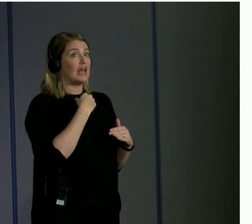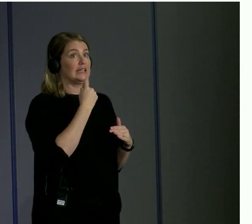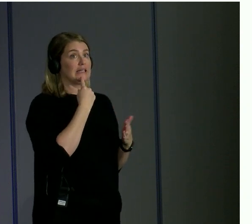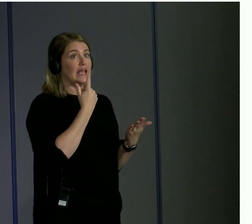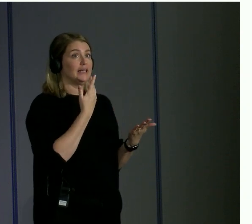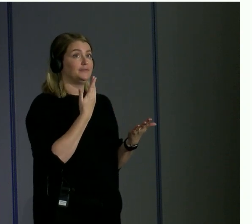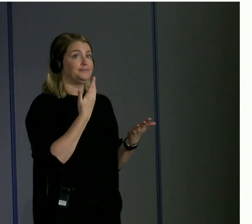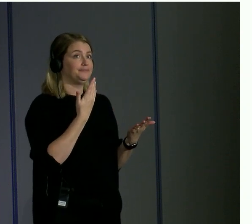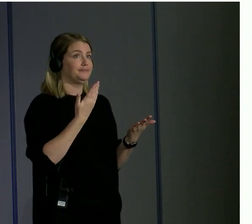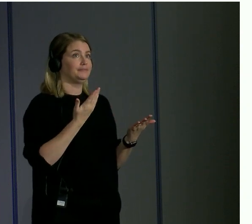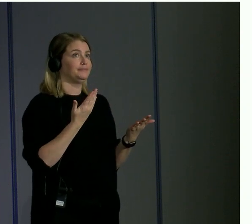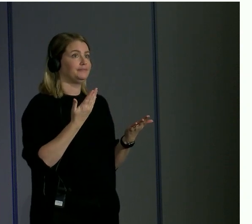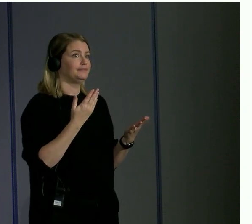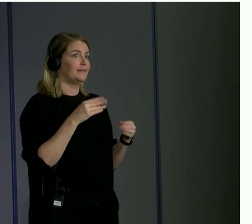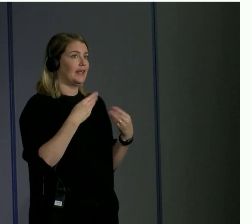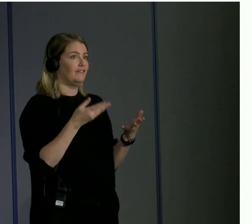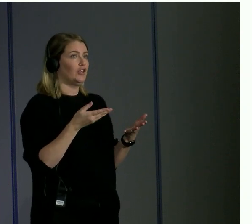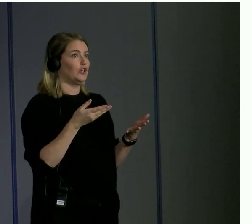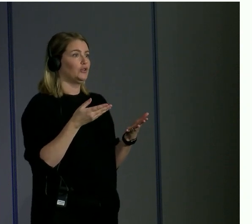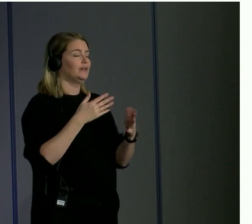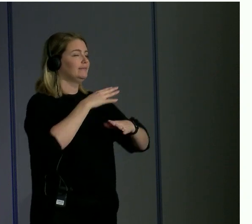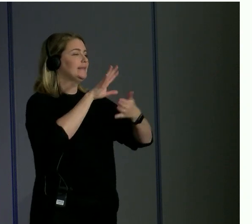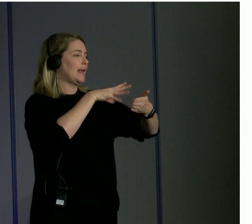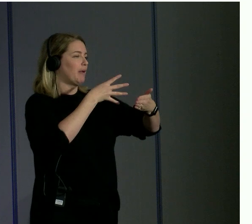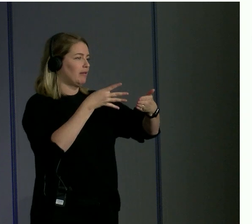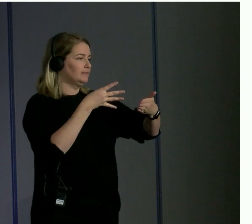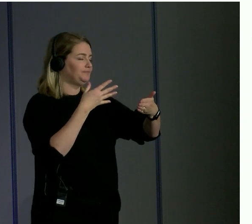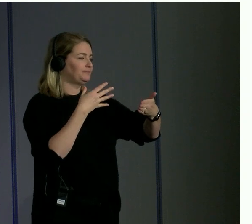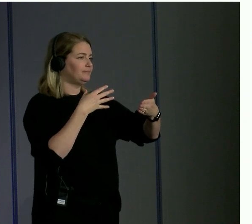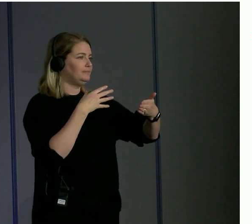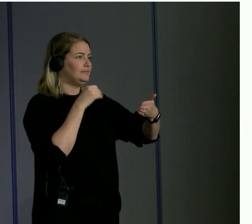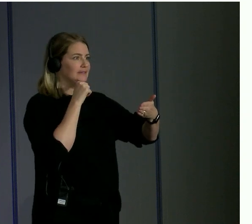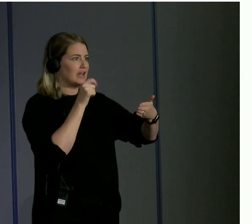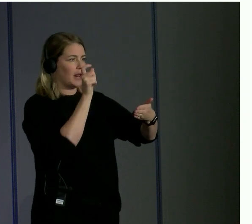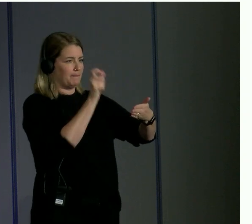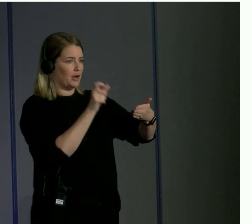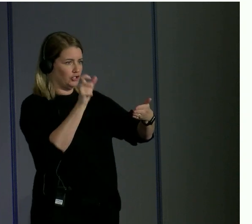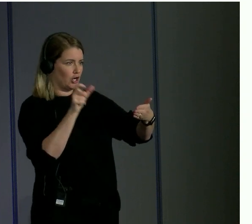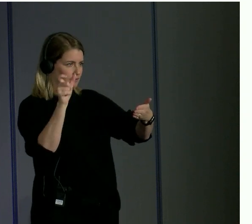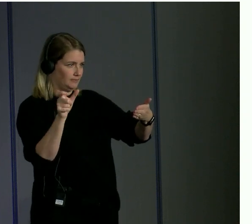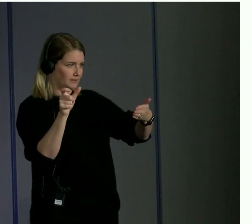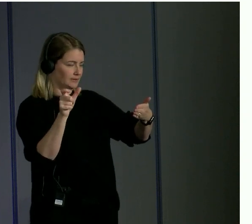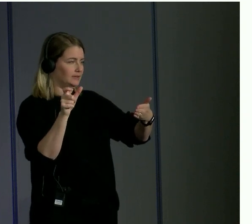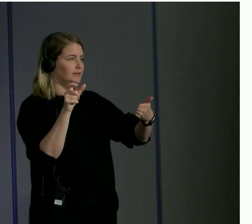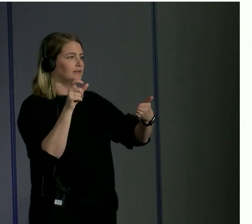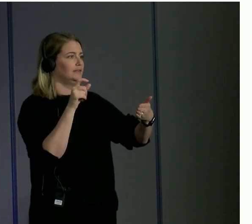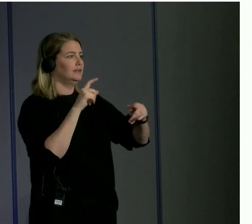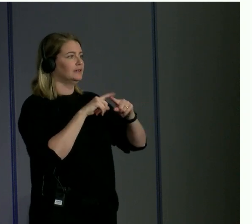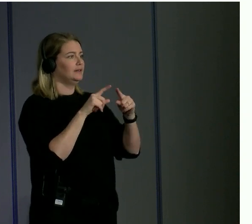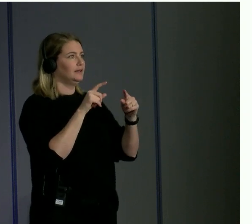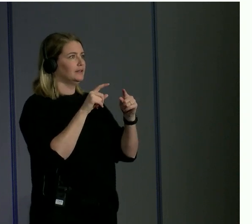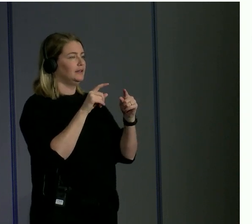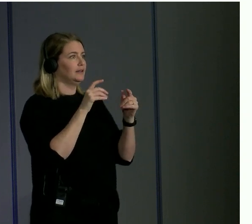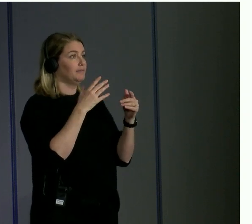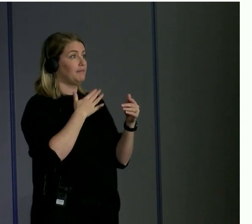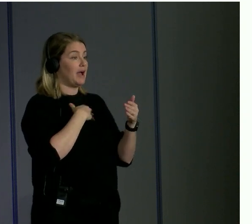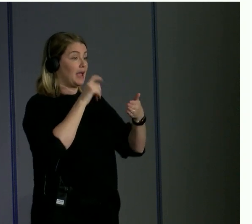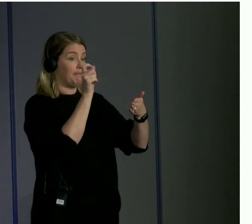if I give you a table instead of a bar chart, but my table, my bar chart had 50